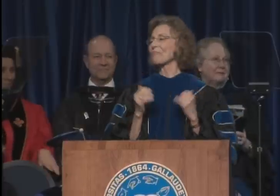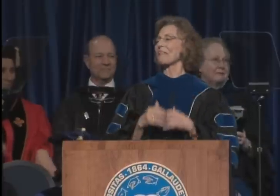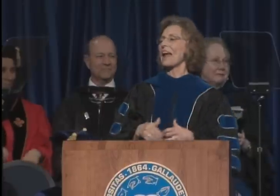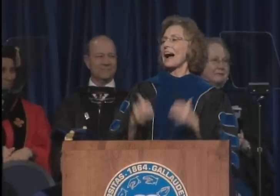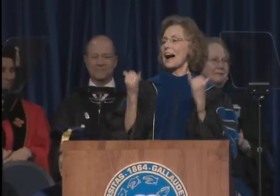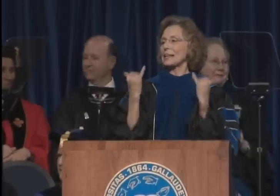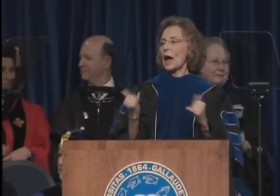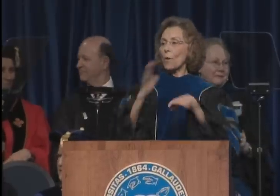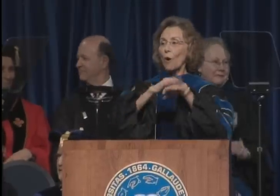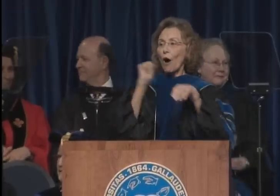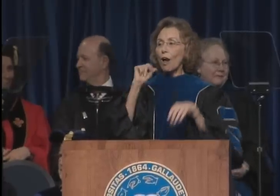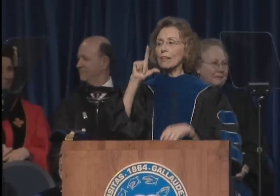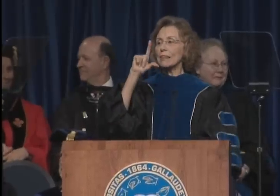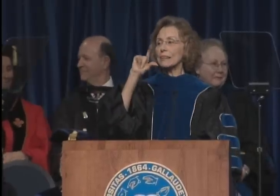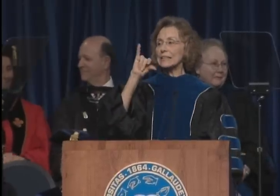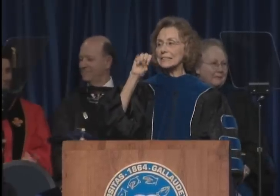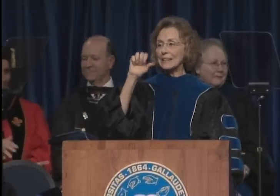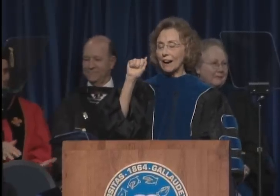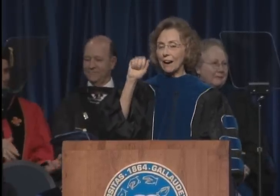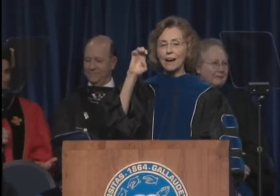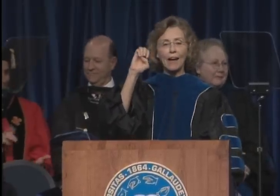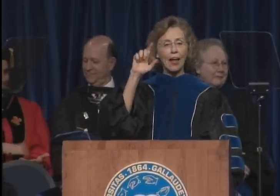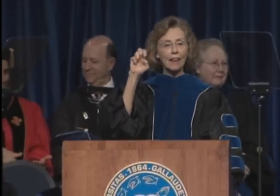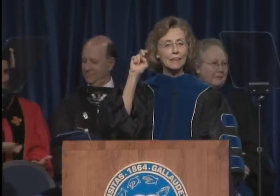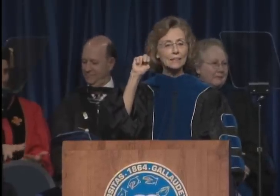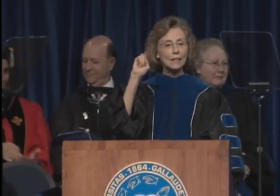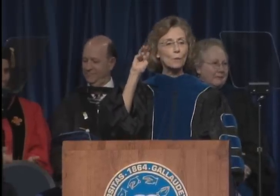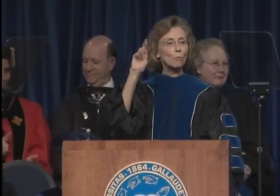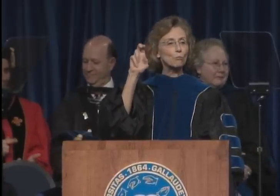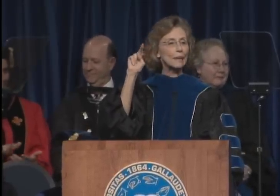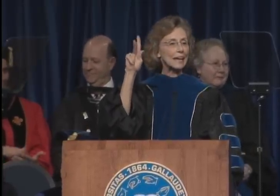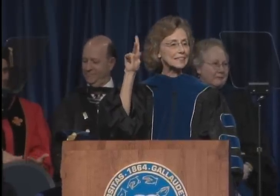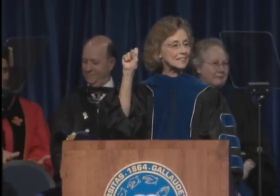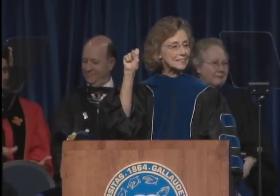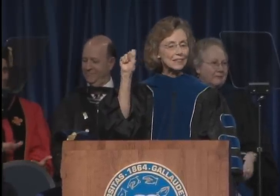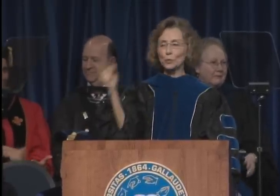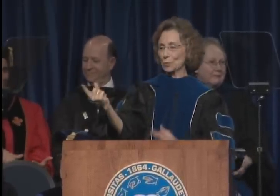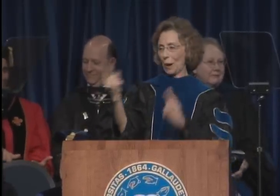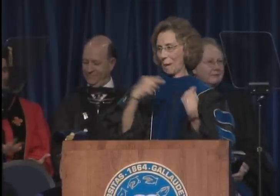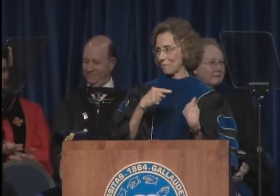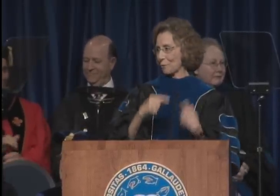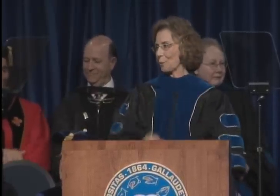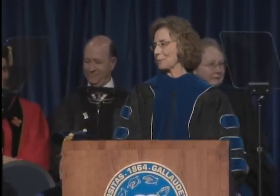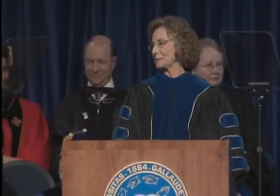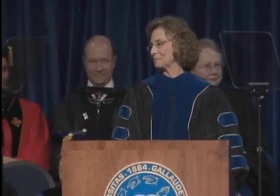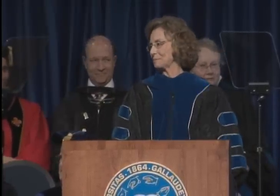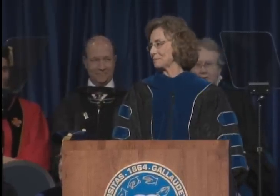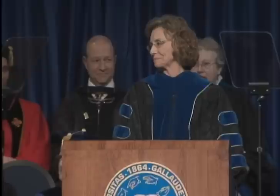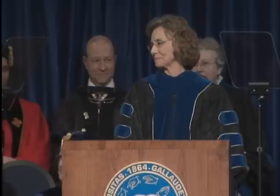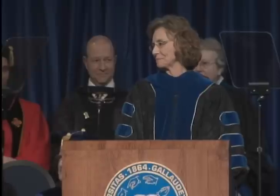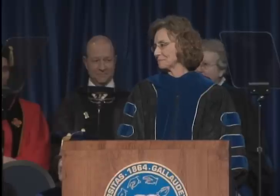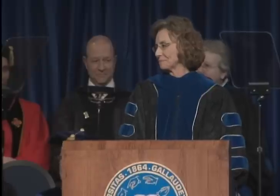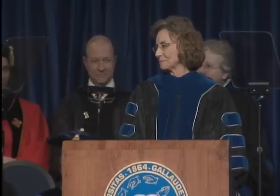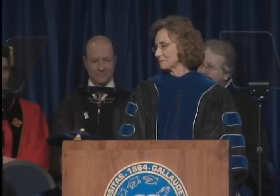I now call upon Lisa Ellen Brinks to come forward.